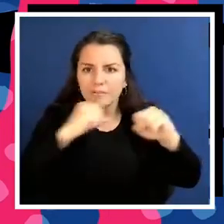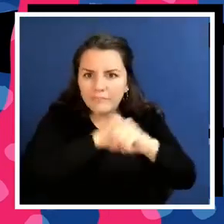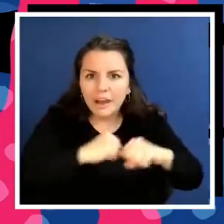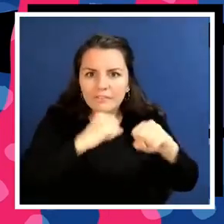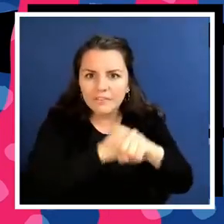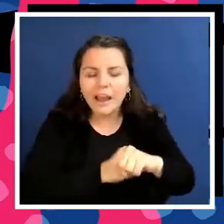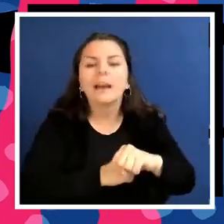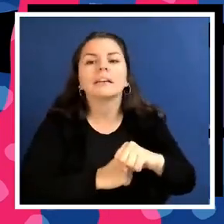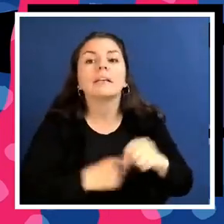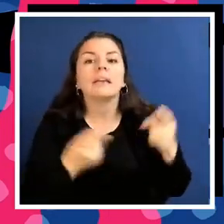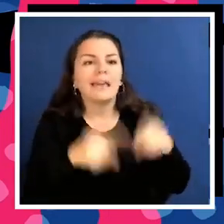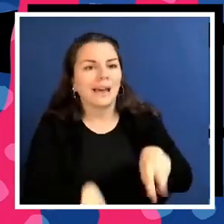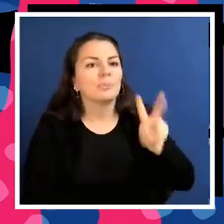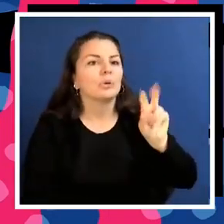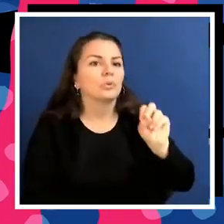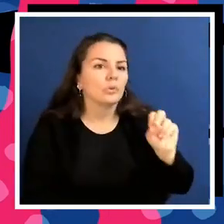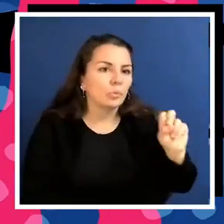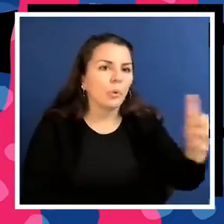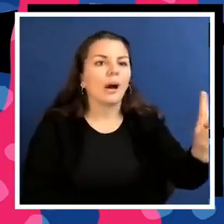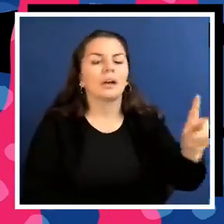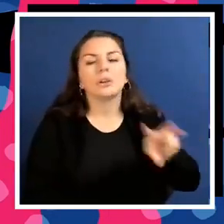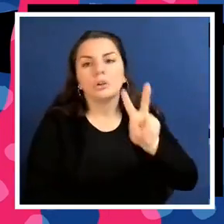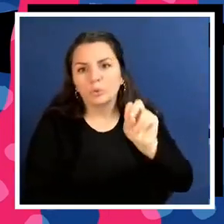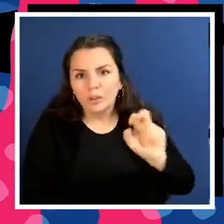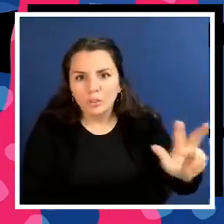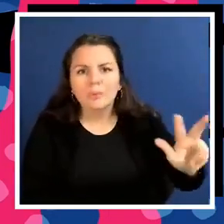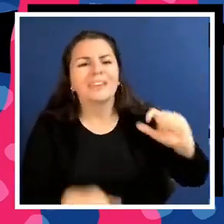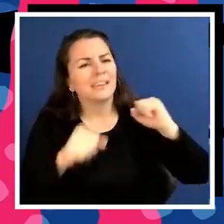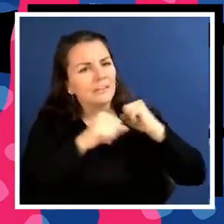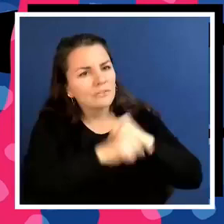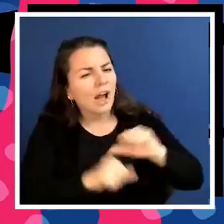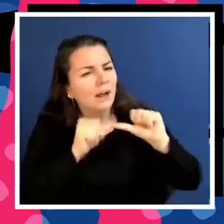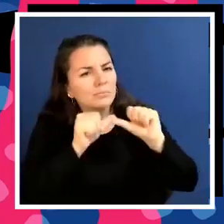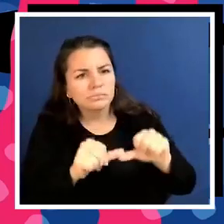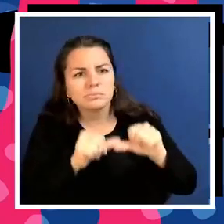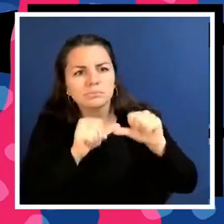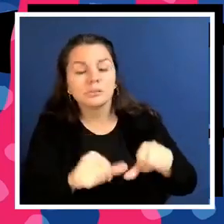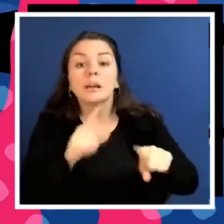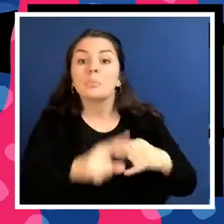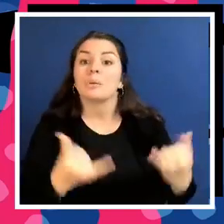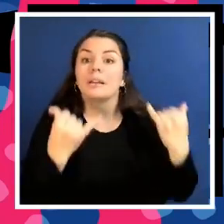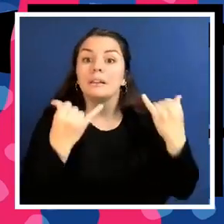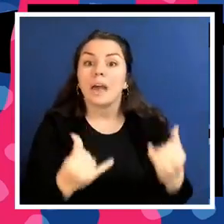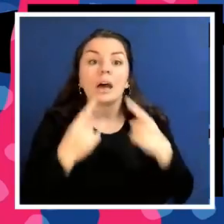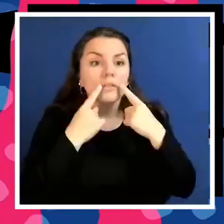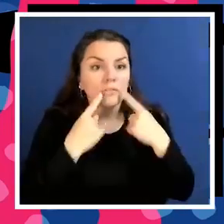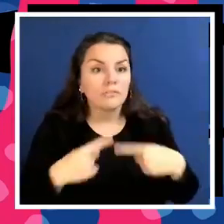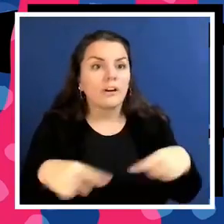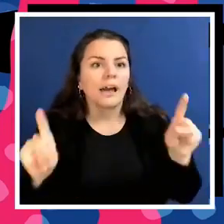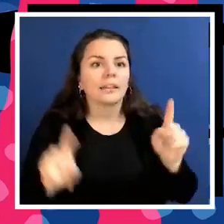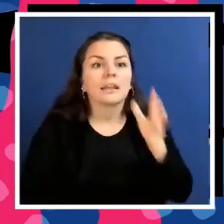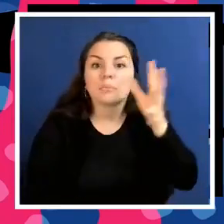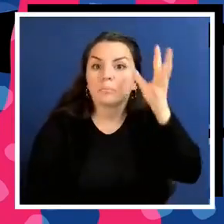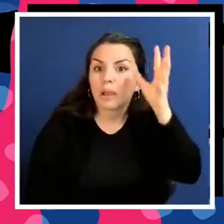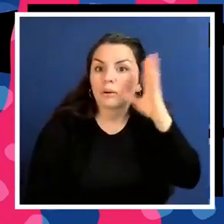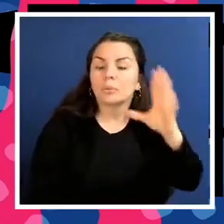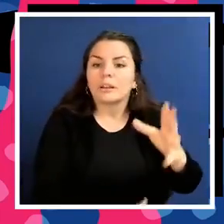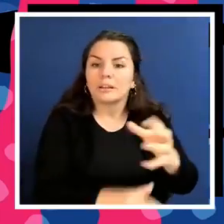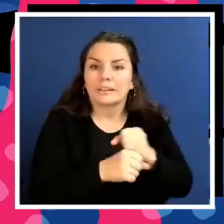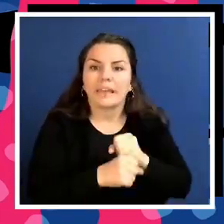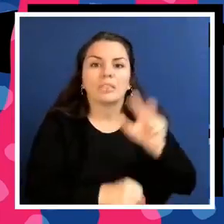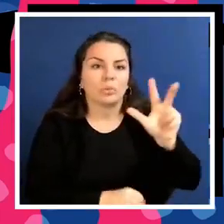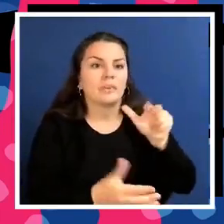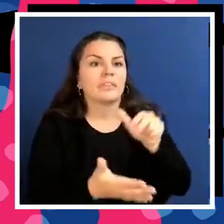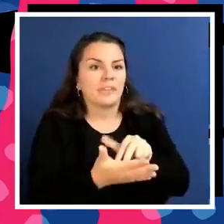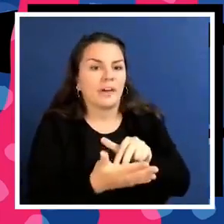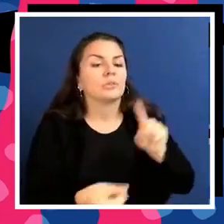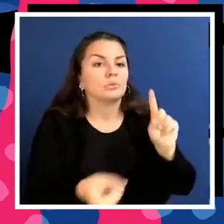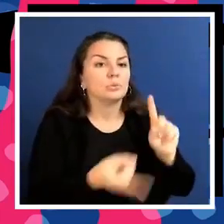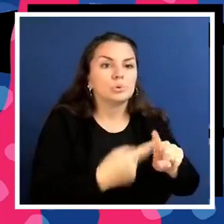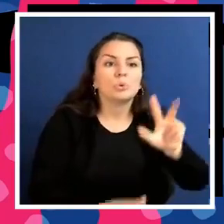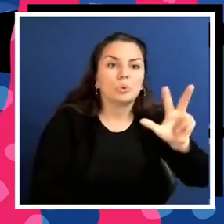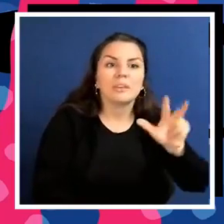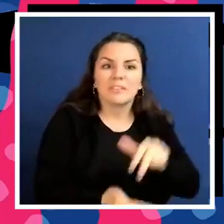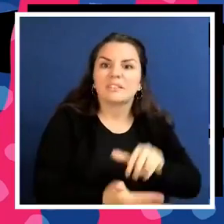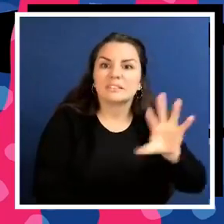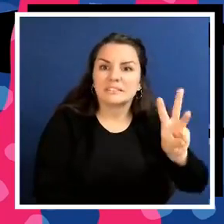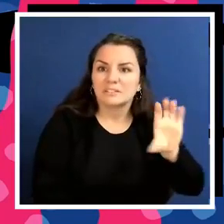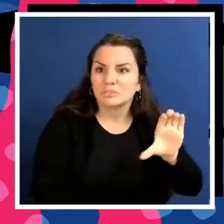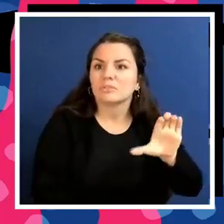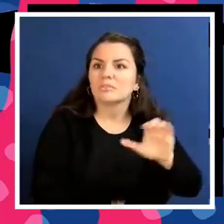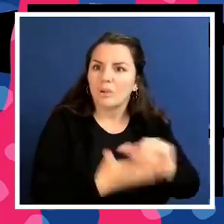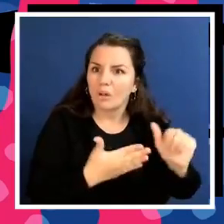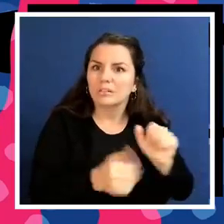CHILD CREDIT PER YEAR.